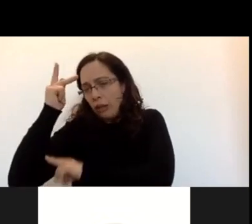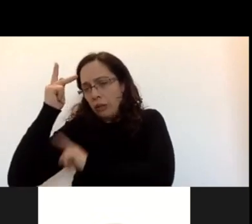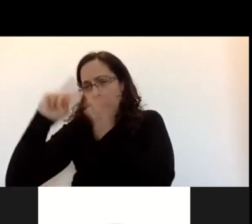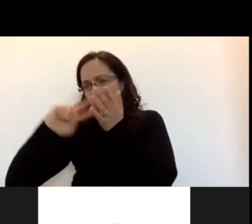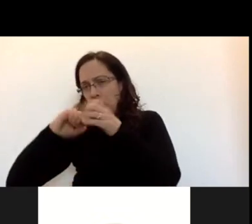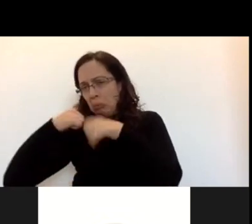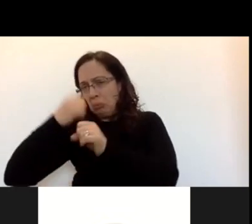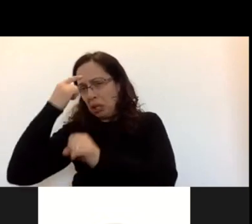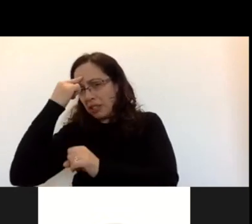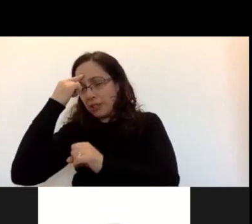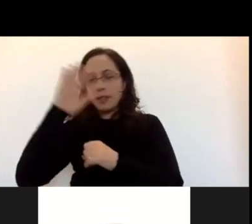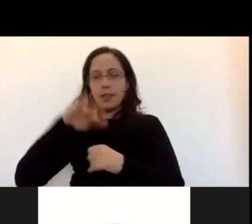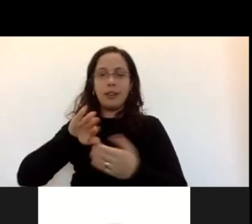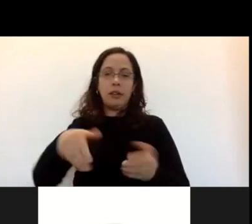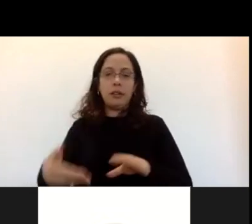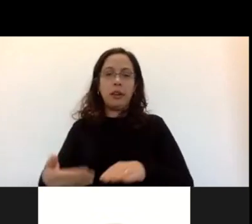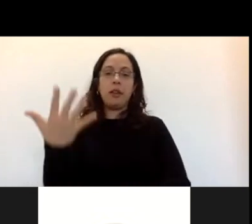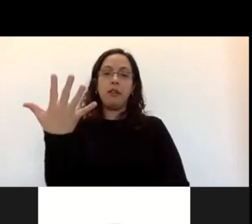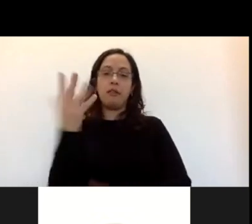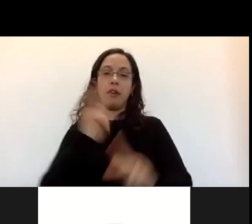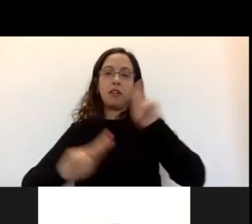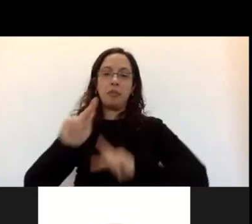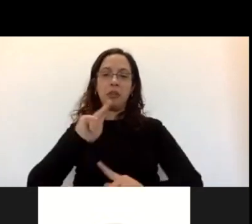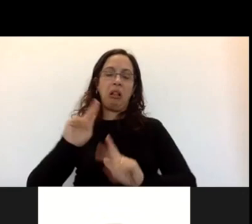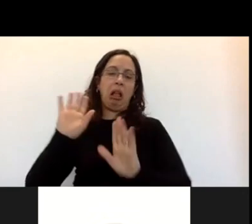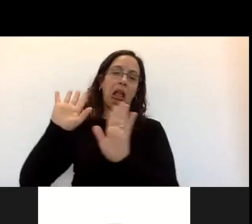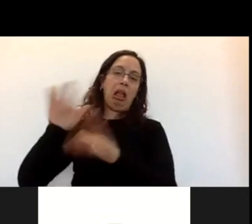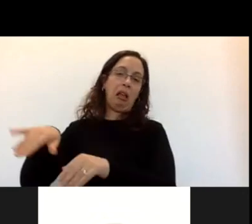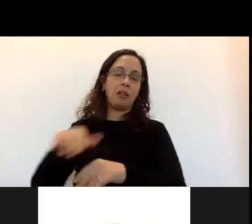you know the death of five people is less meaningful than the death of 500 people